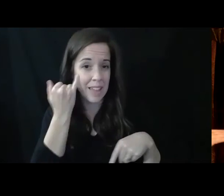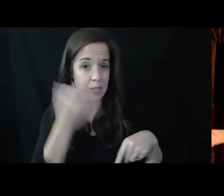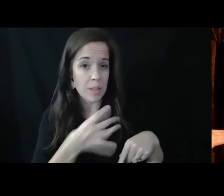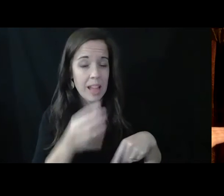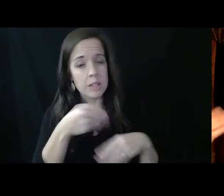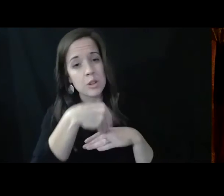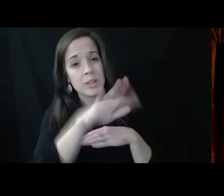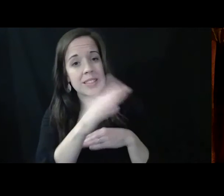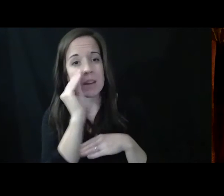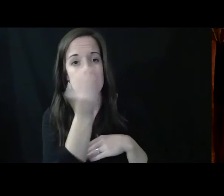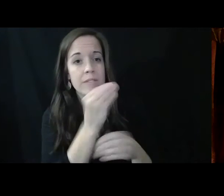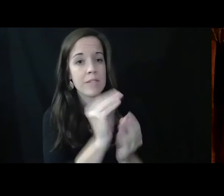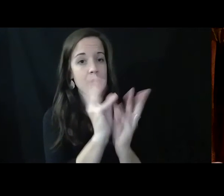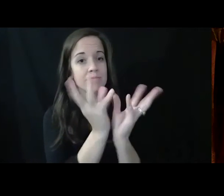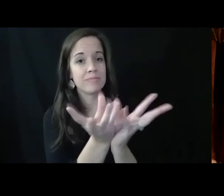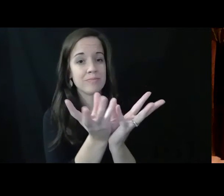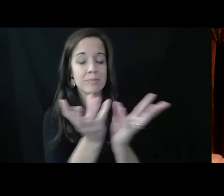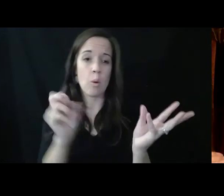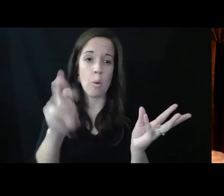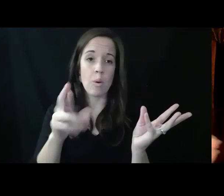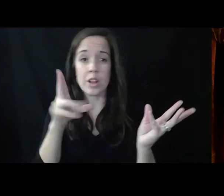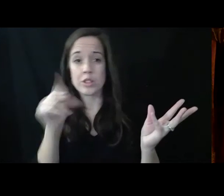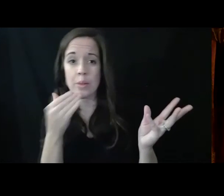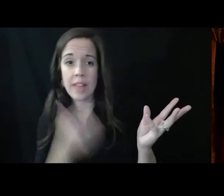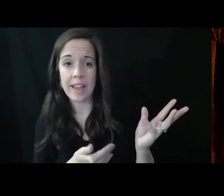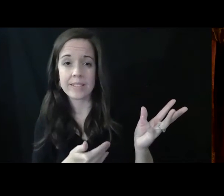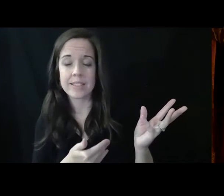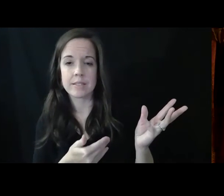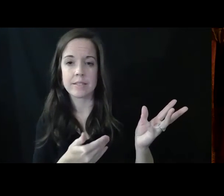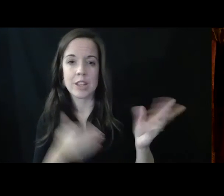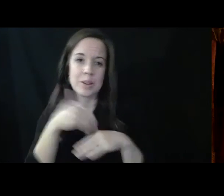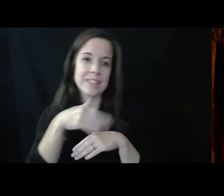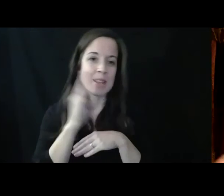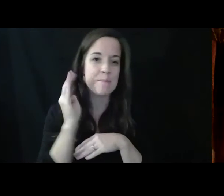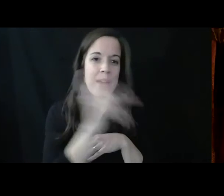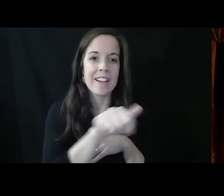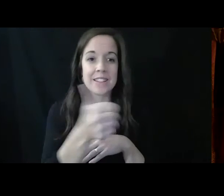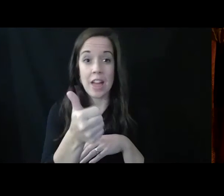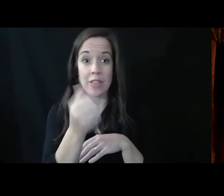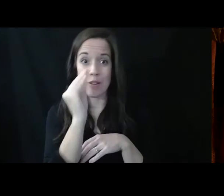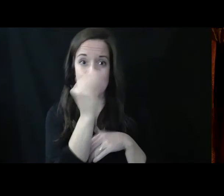to reply, like, no thanks, you could send back another bouquet that they could then decipher.